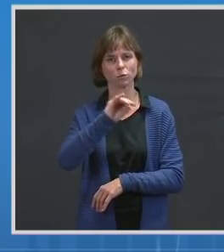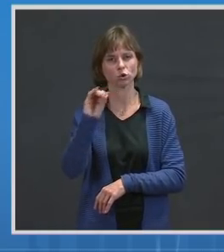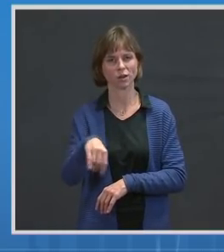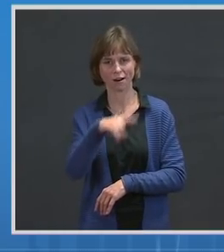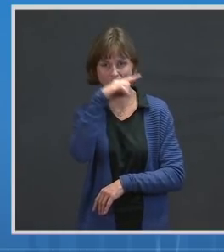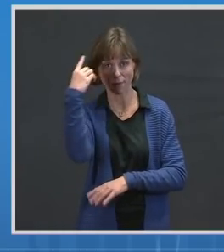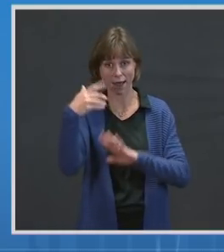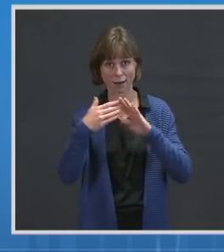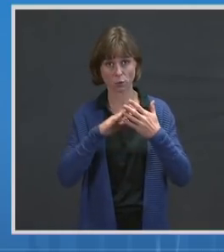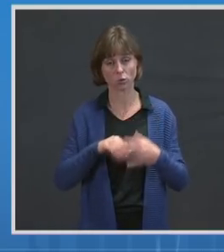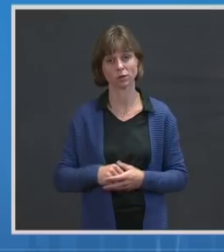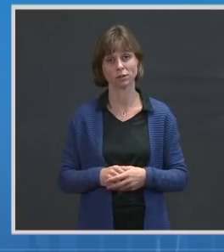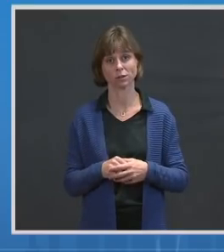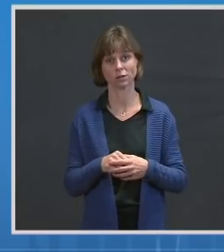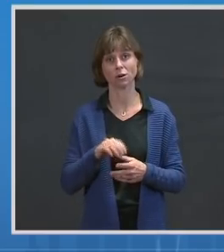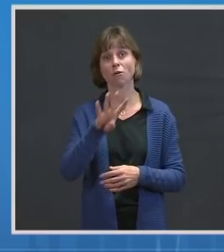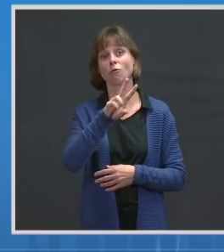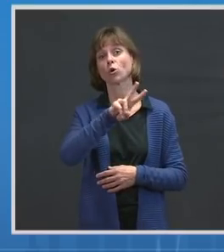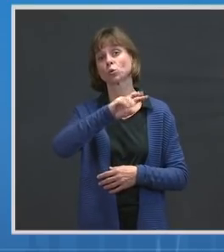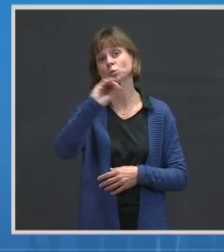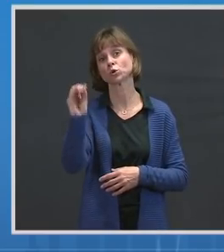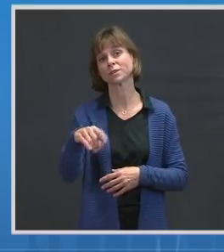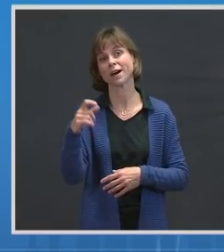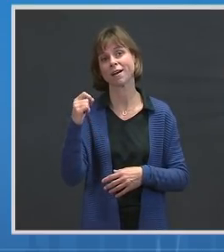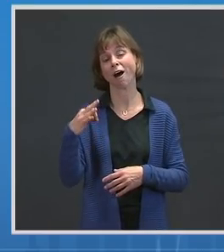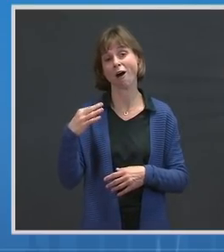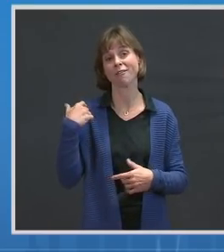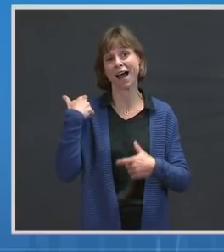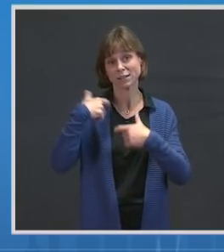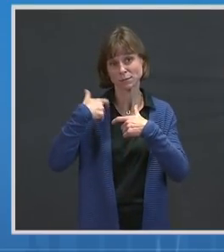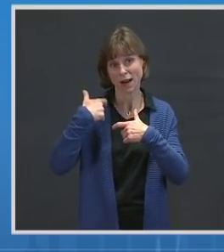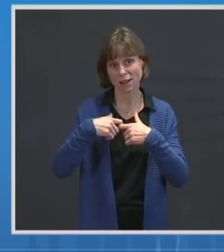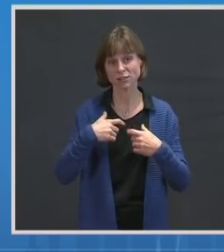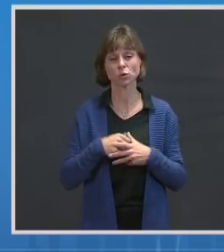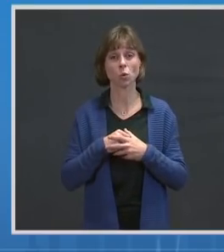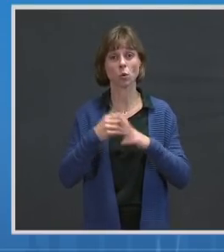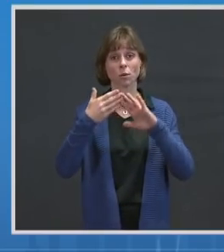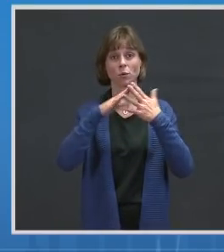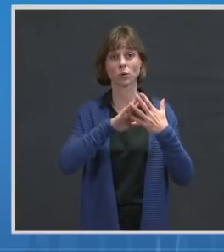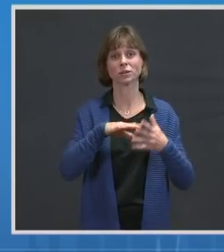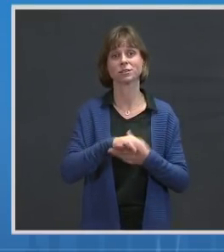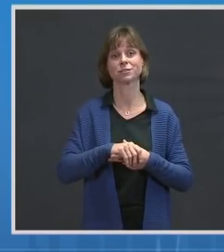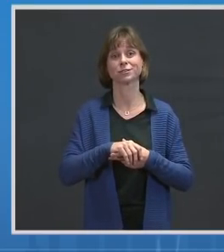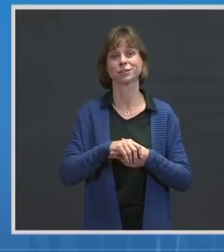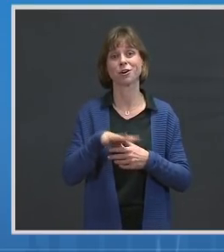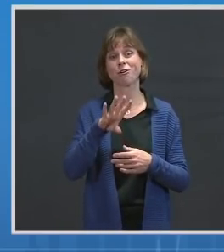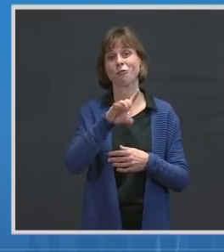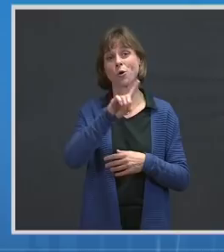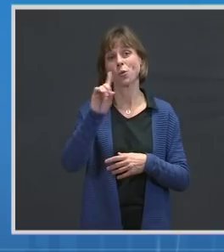42 percent of the Hispanic/Latino community, and 41 percent of the Asian community in the country.